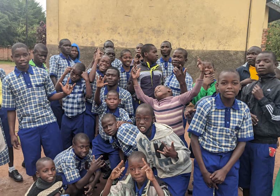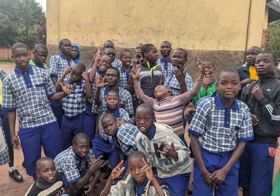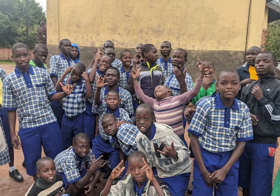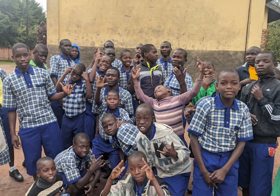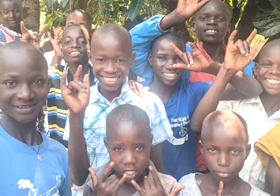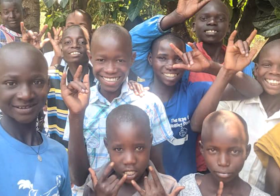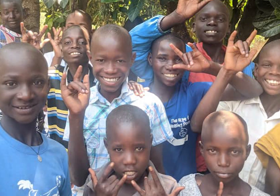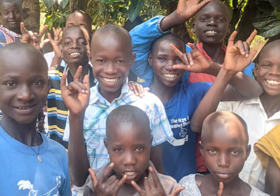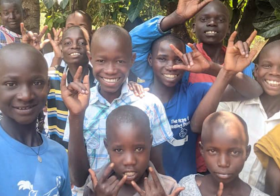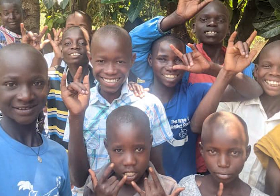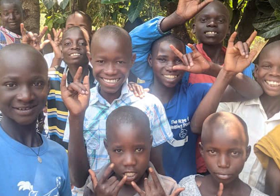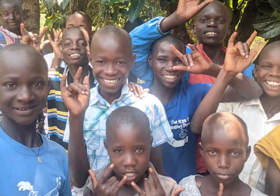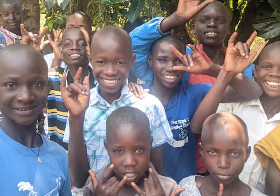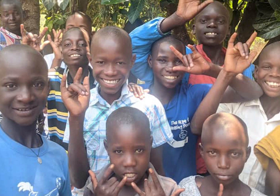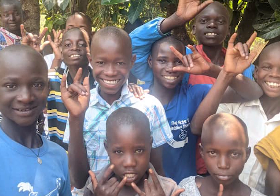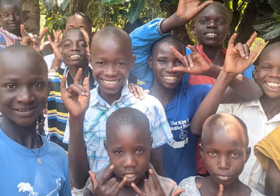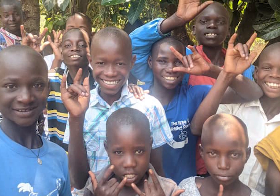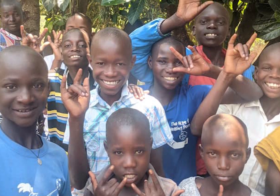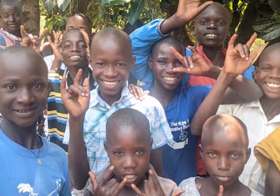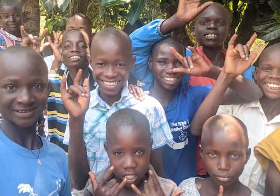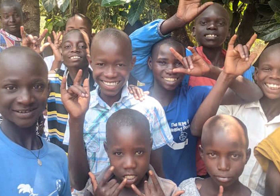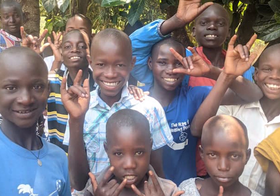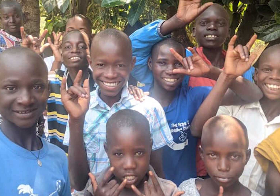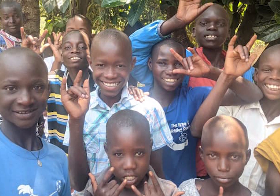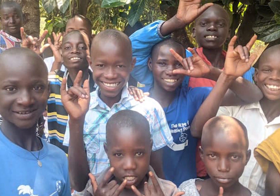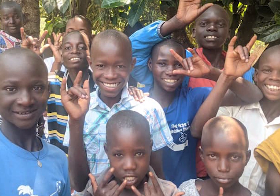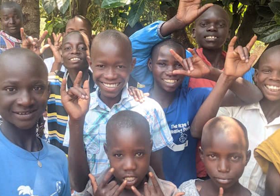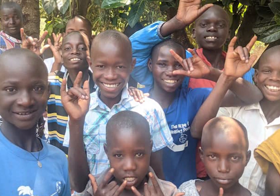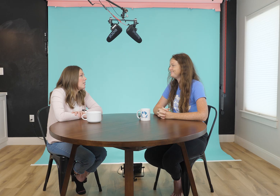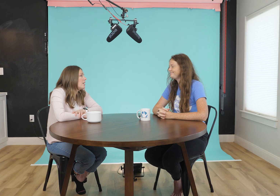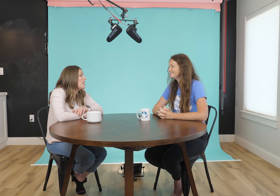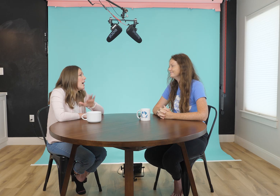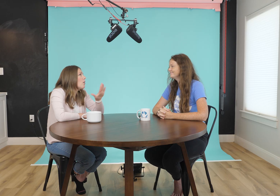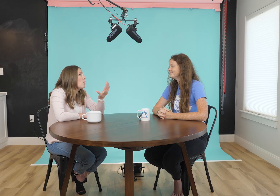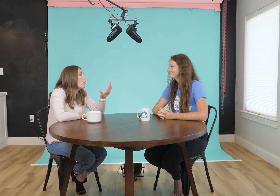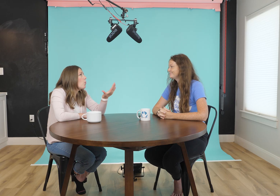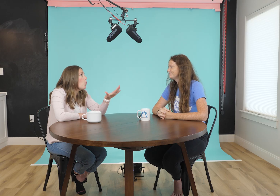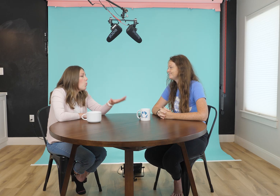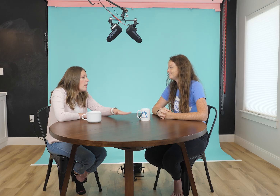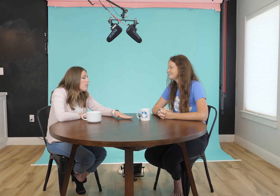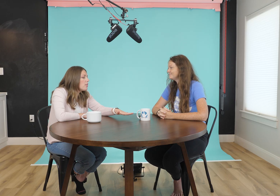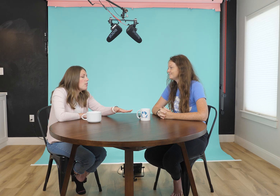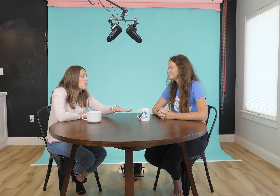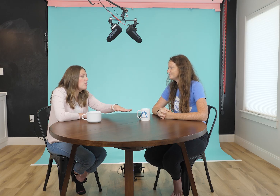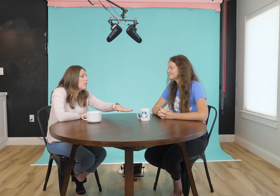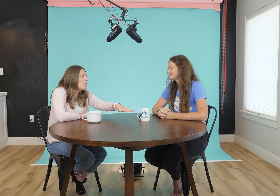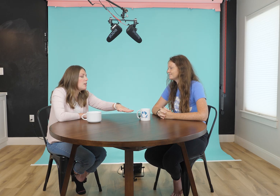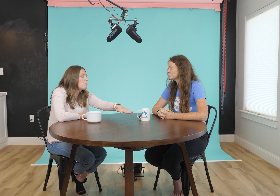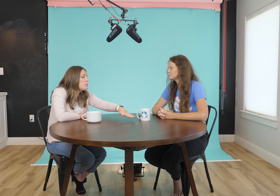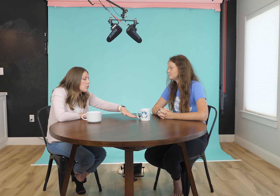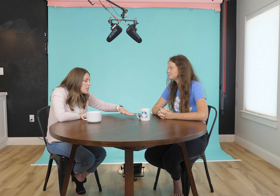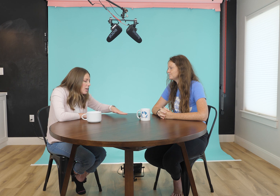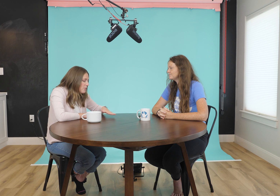a community for the deaf, for them just to be able to thrive. Yeah. Now, with the building of